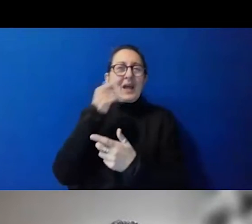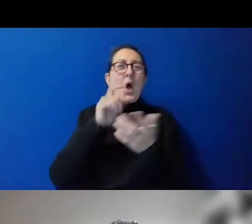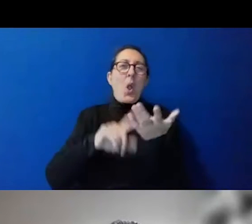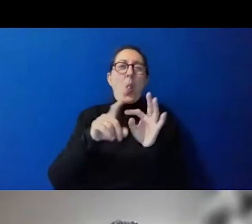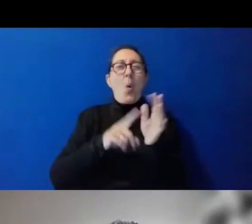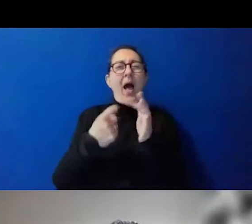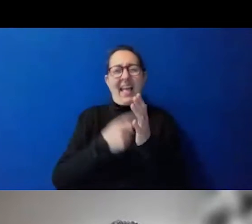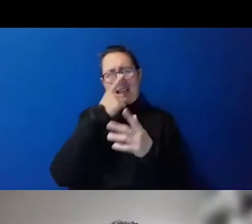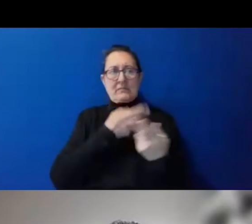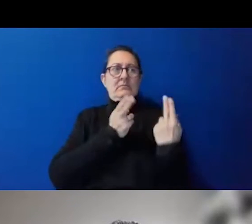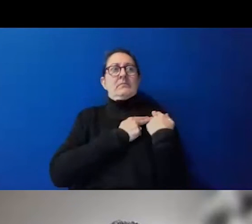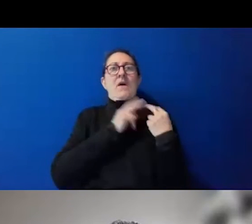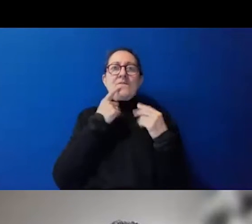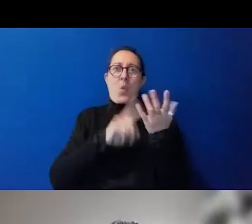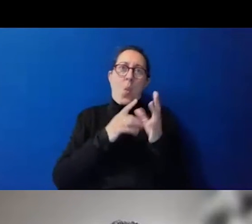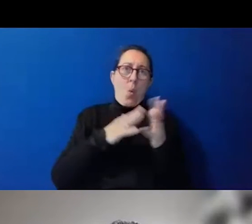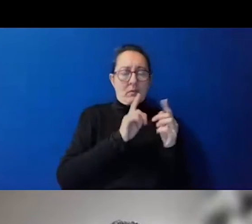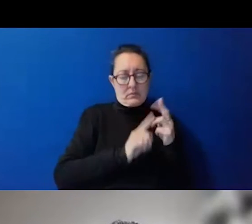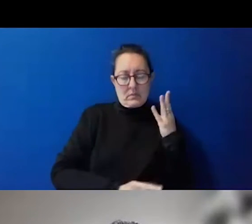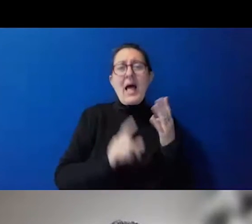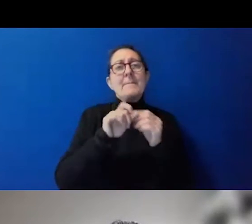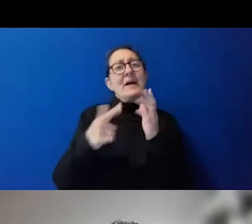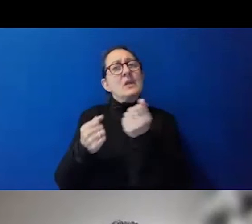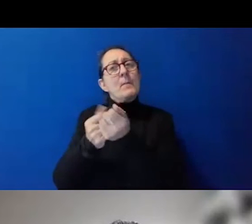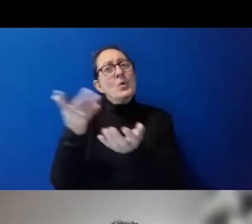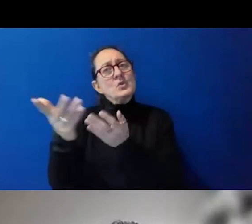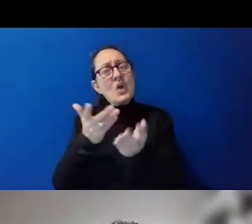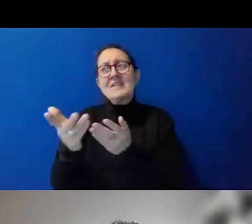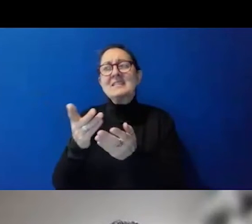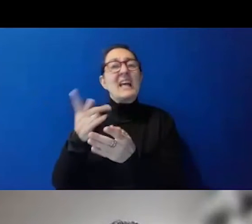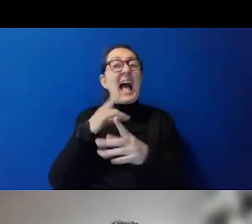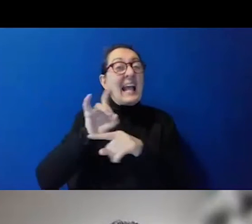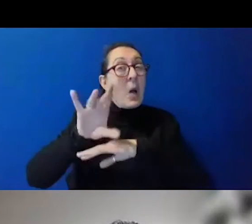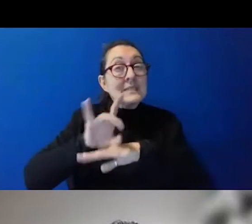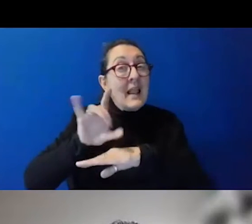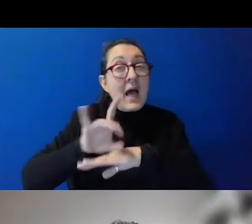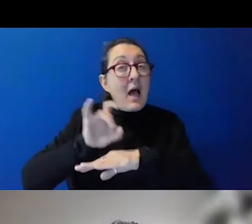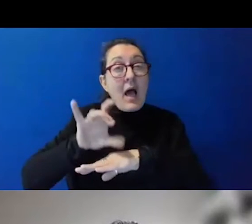about the support services reaching out for counselors things like that I don't generally have